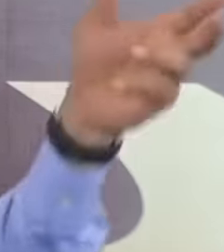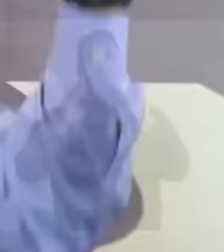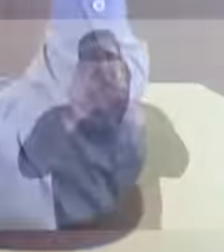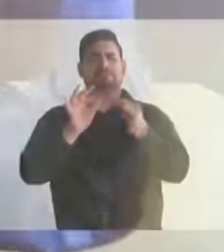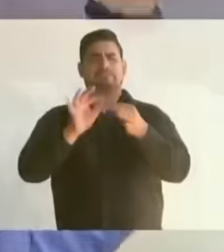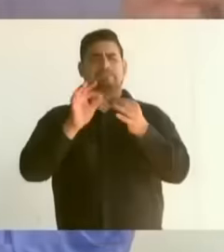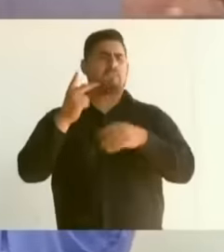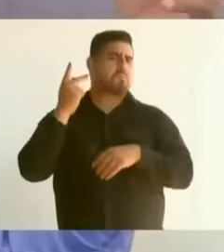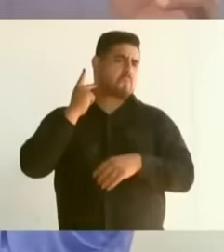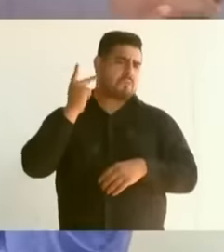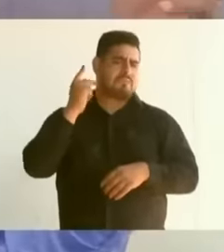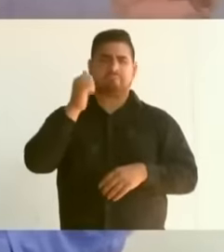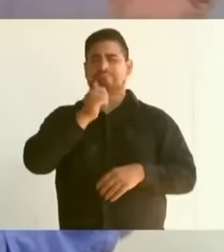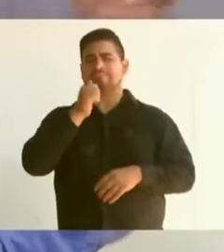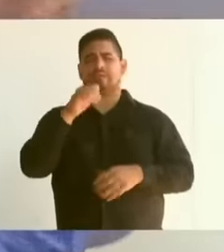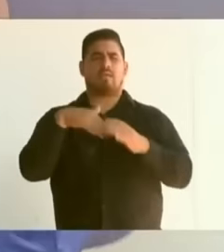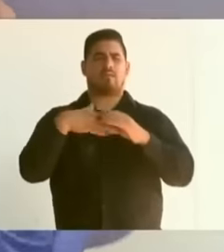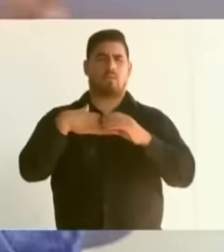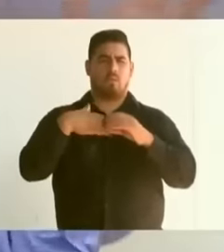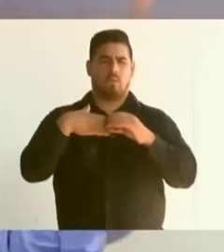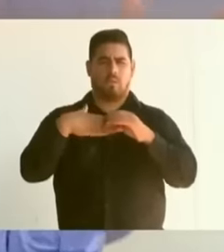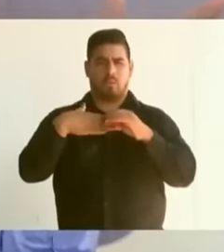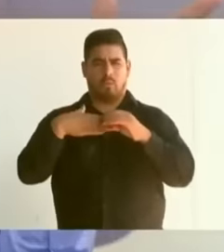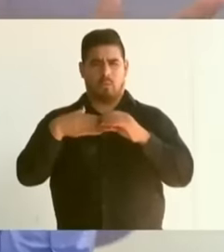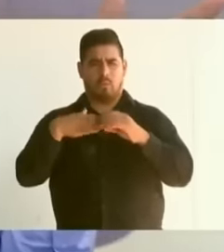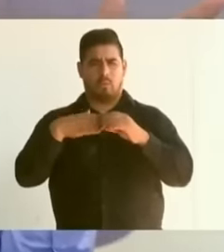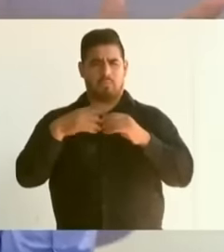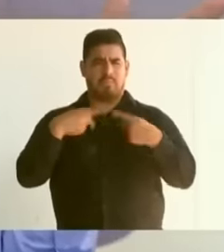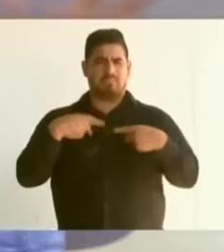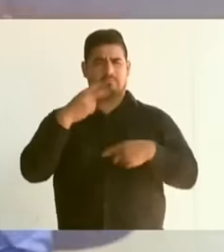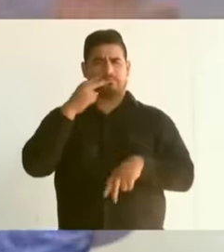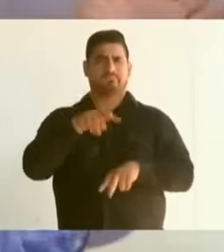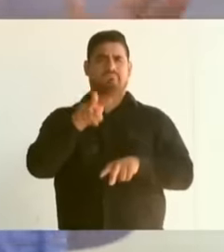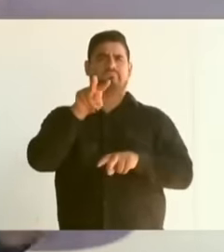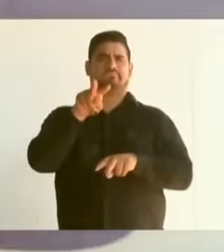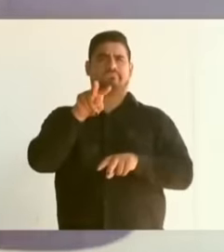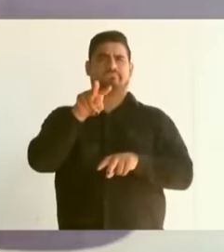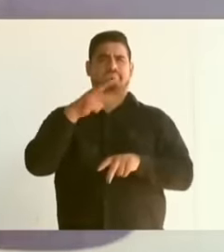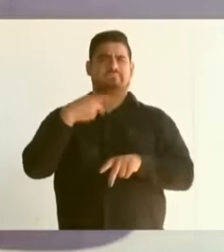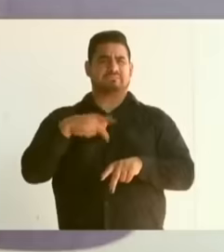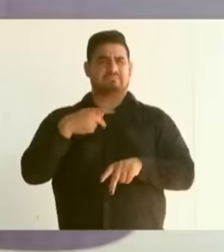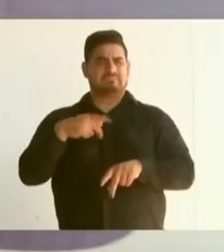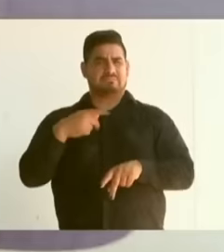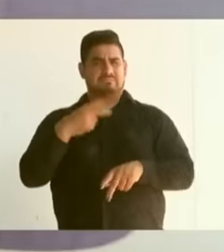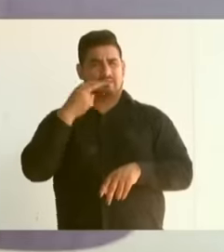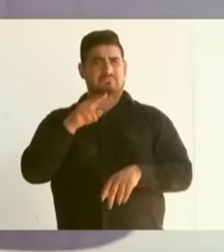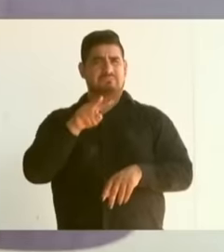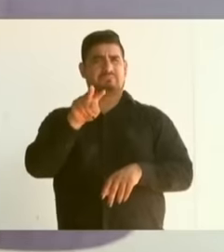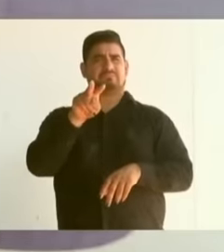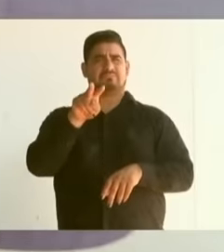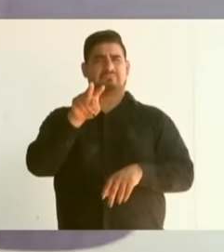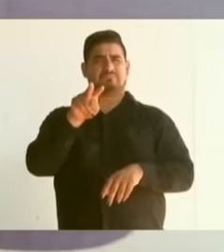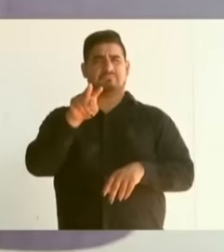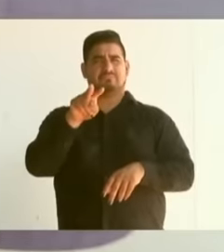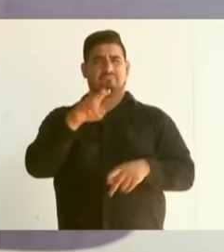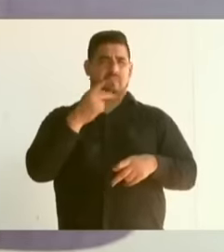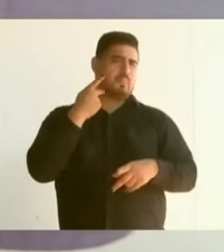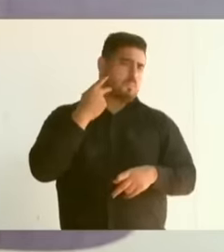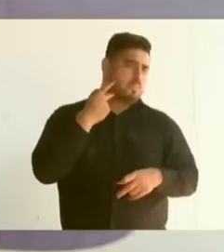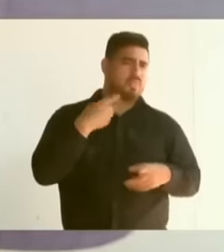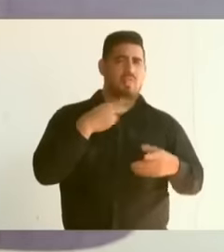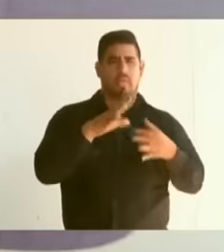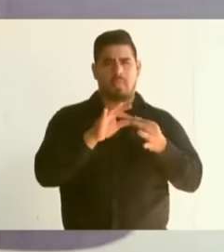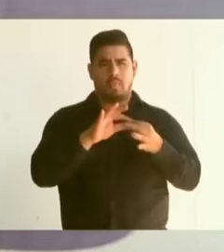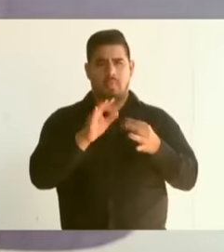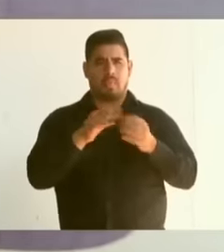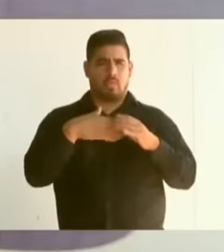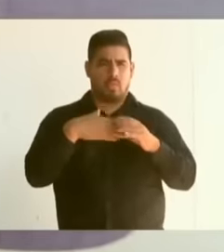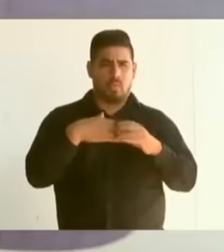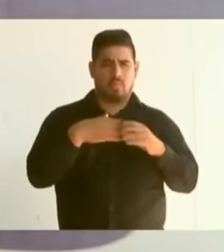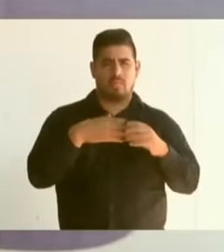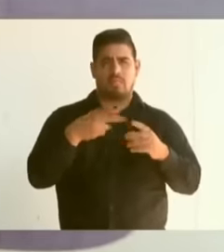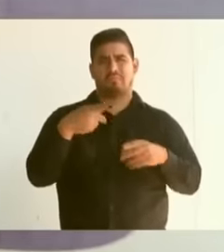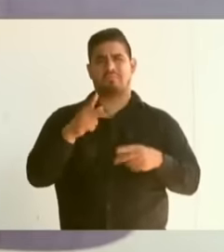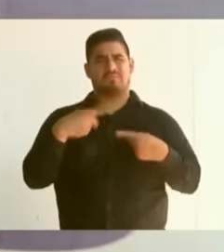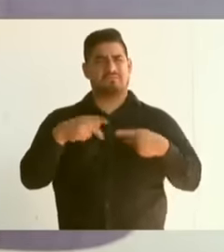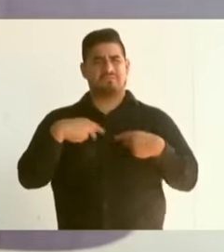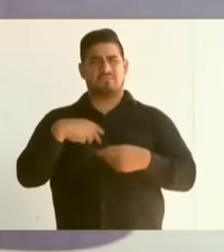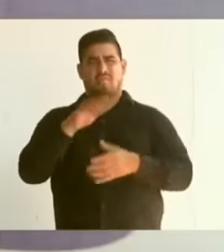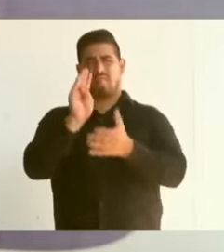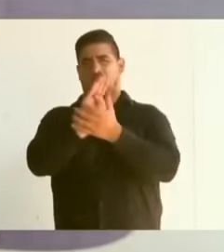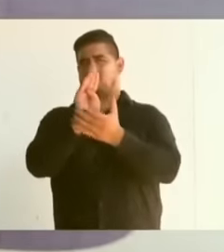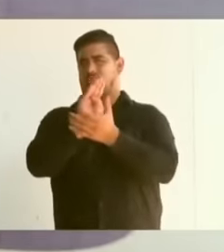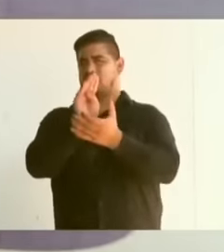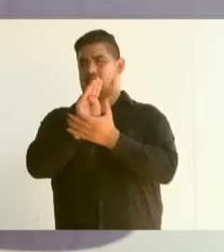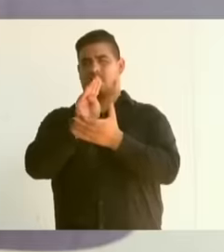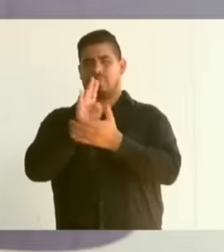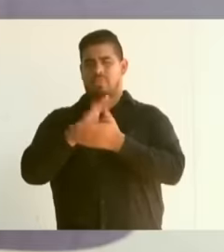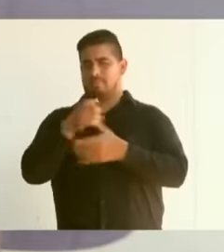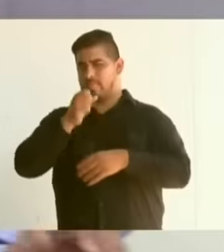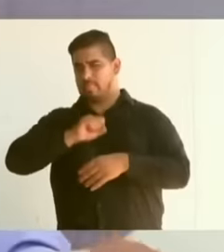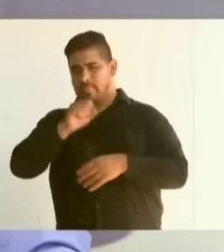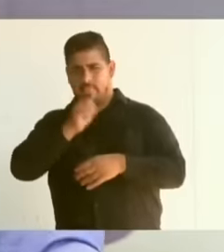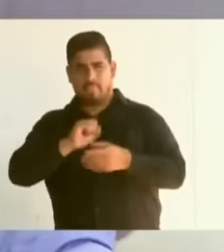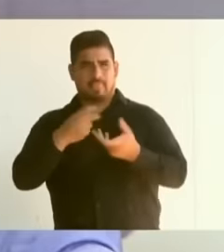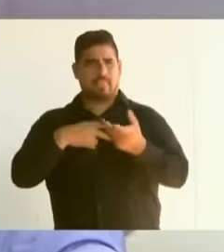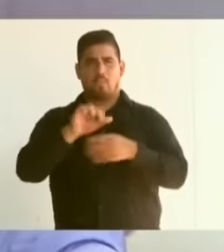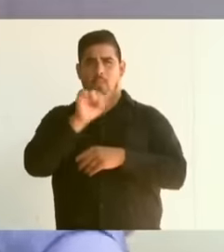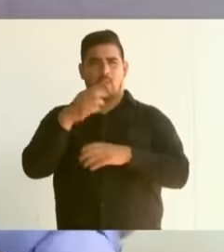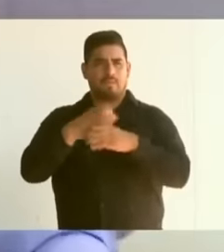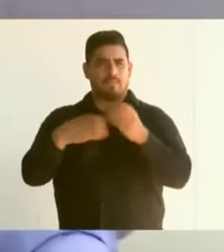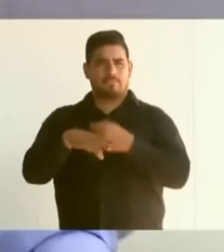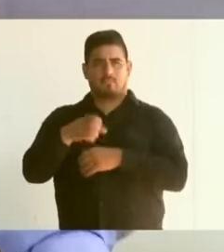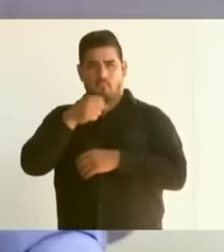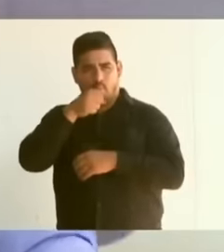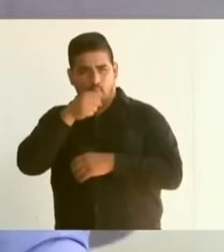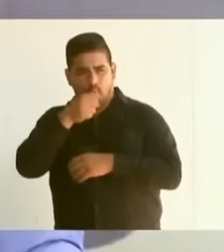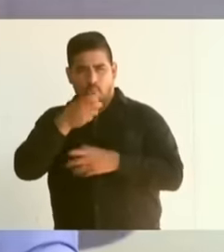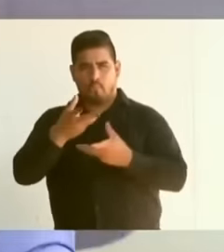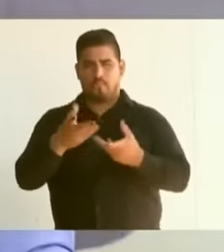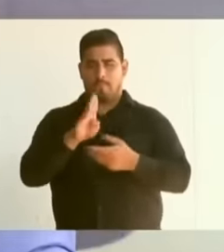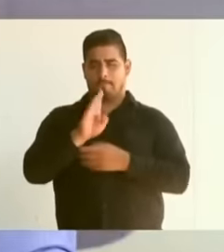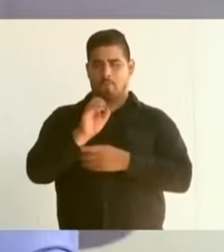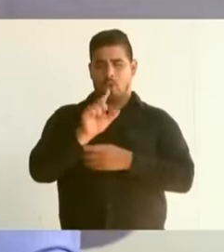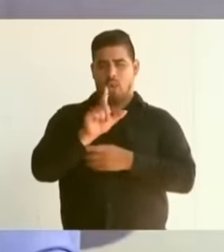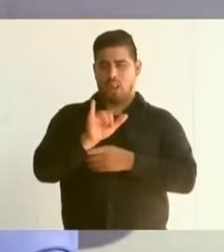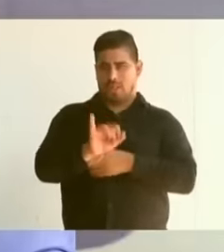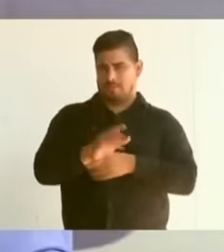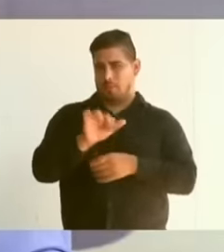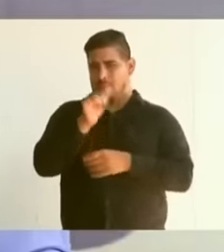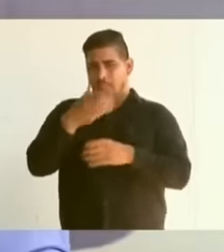there the people didn't even listen to anything they were eating palette or pen